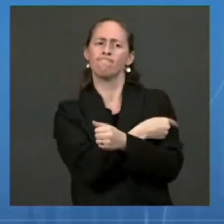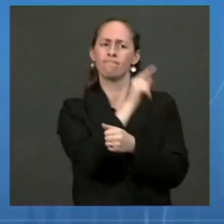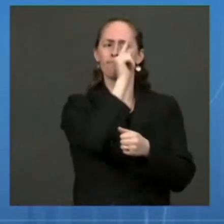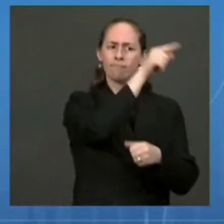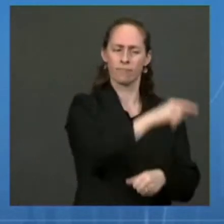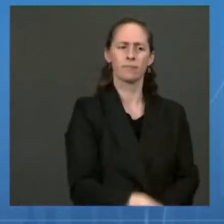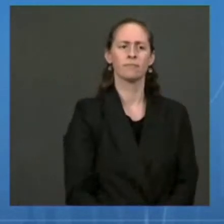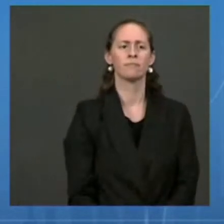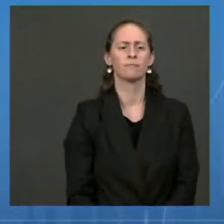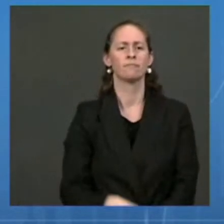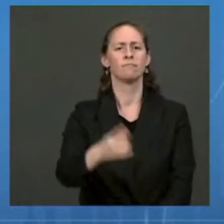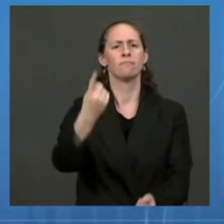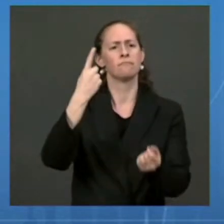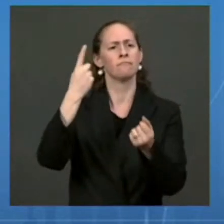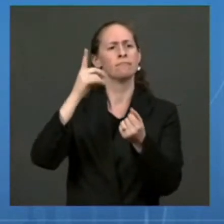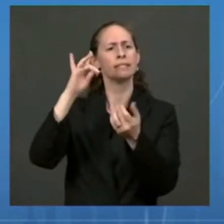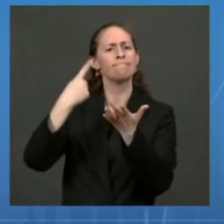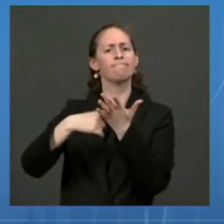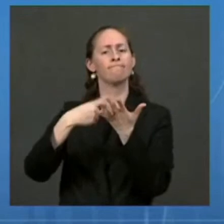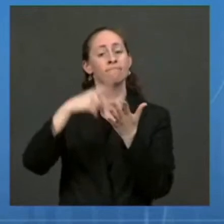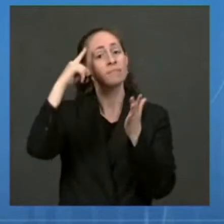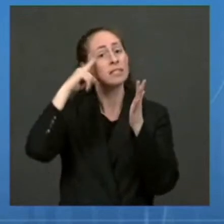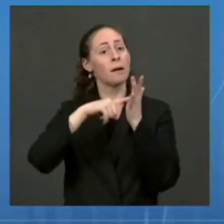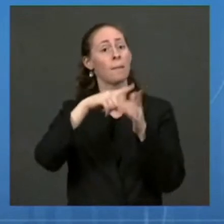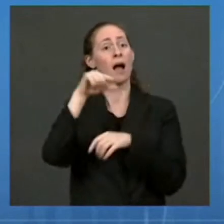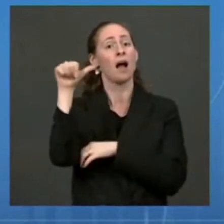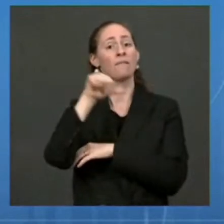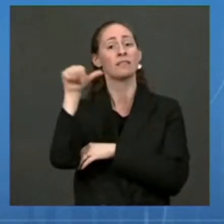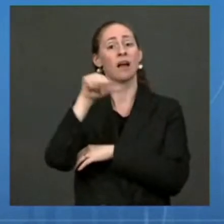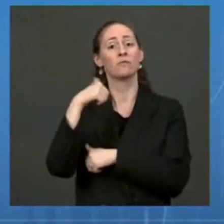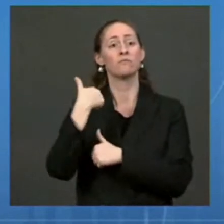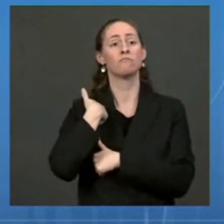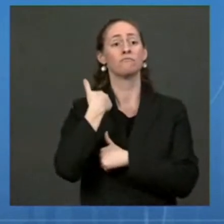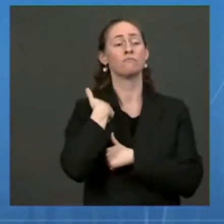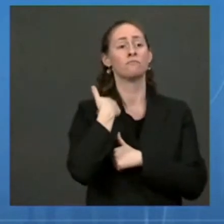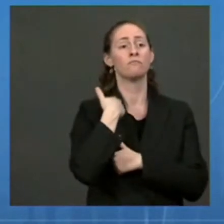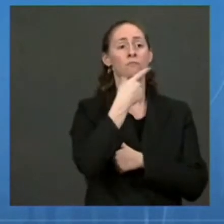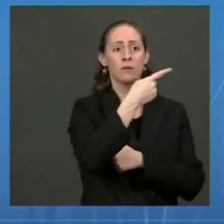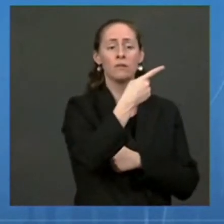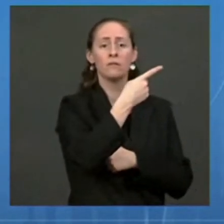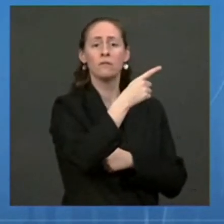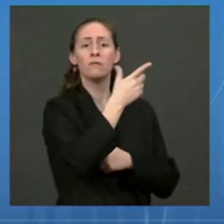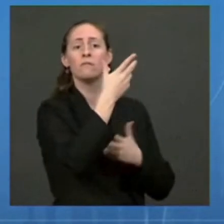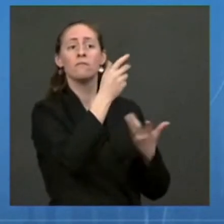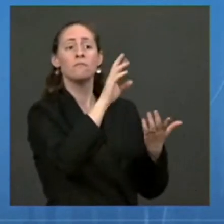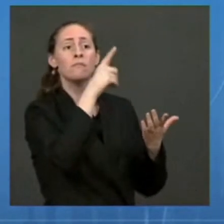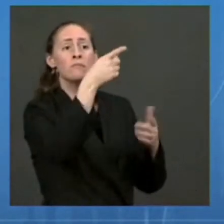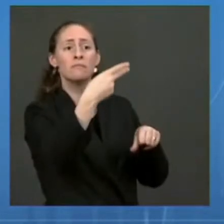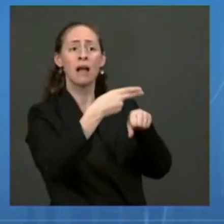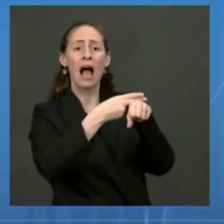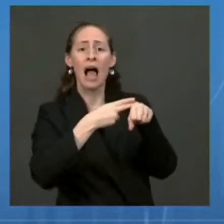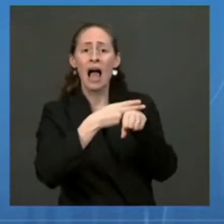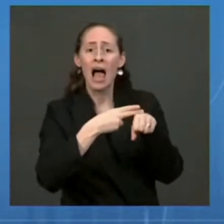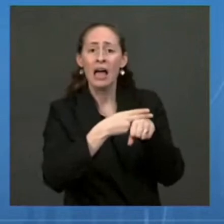ABOUT THE FACT IT COULD BE USEFUL FOR THE U.S. TO HELP NOT ONLY IN DONATING DOSES OF VACCINBUT HELP WITH ADMINISTRATION OF THE DOSES.